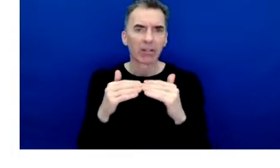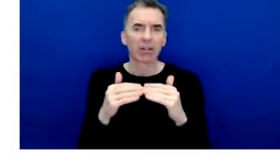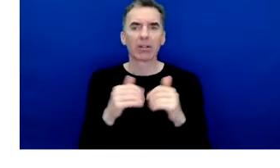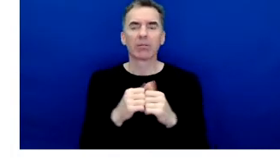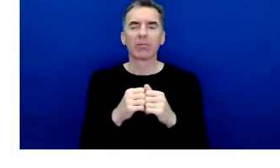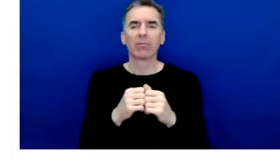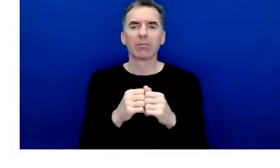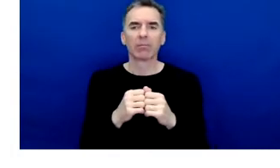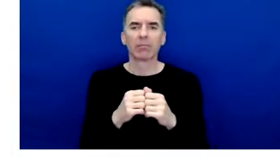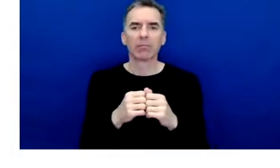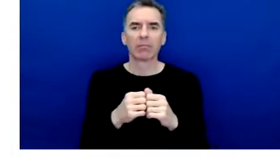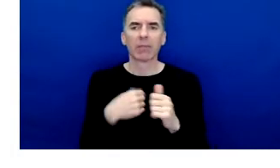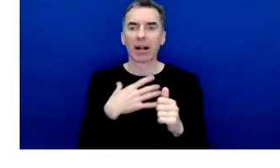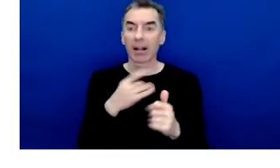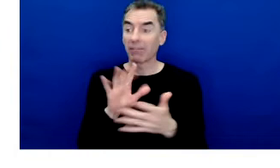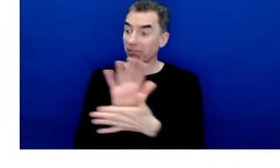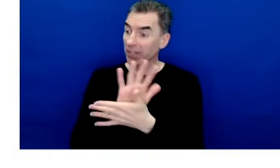I like the video self instructions